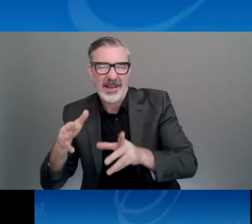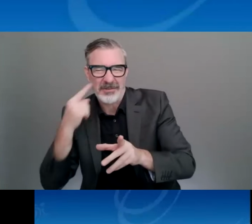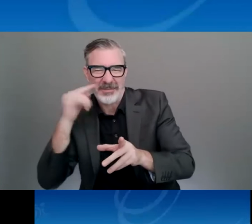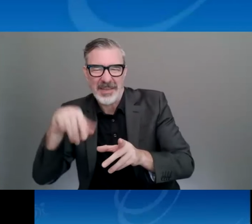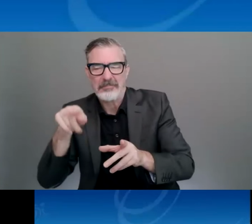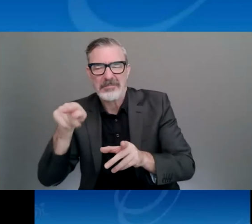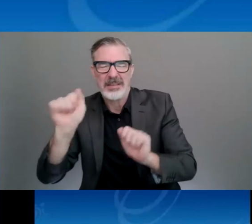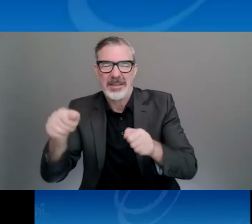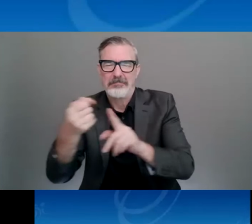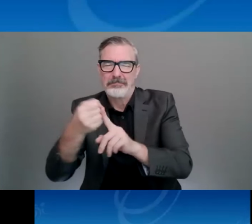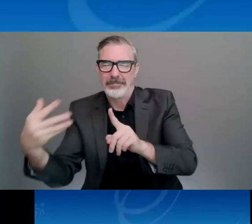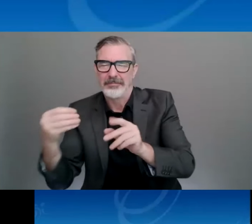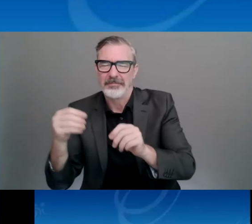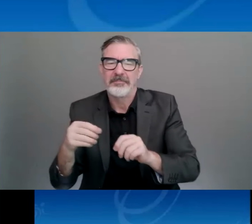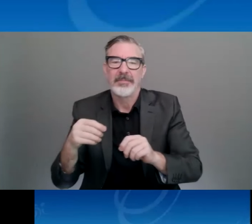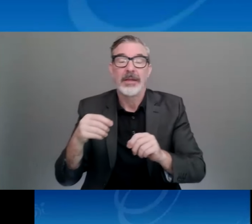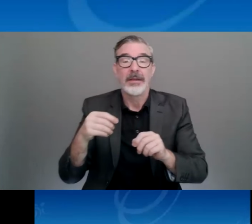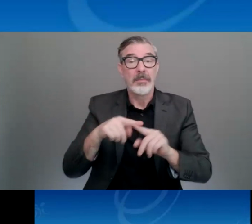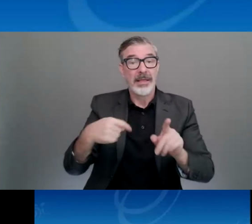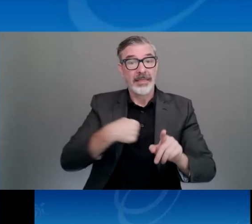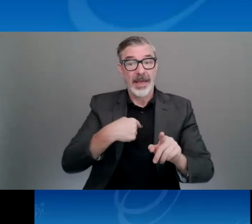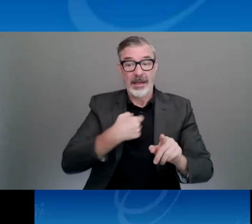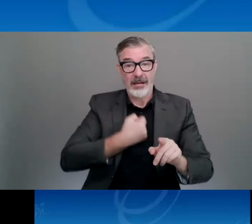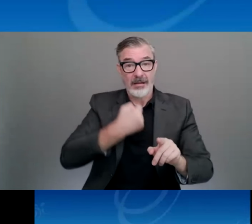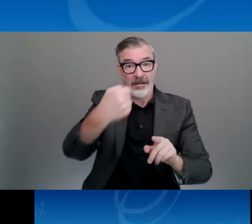and how that in itself is going to implement